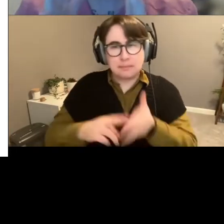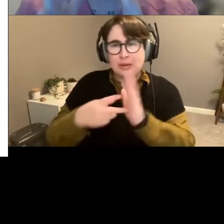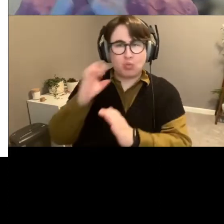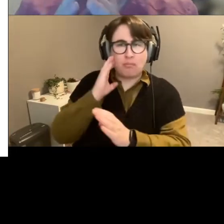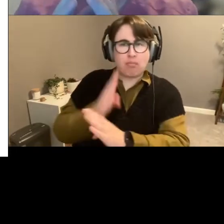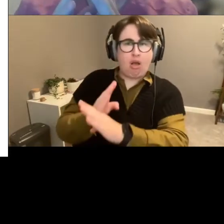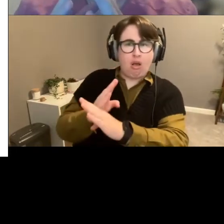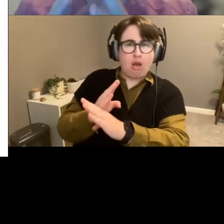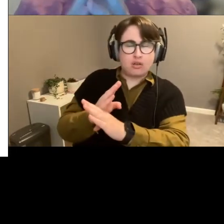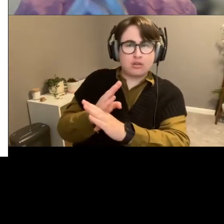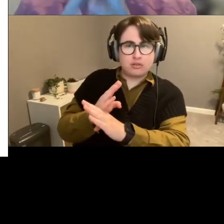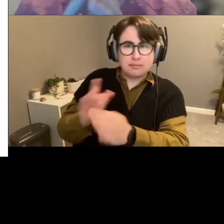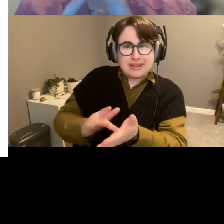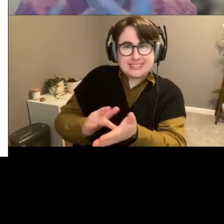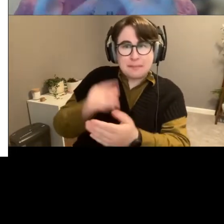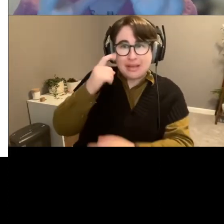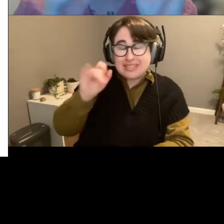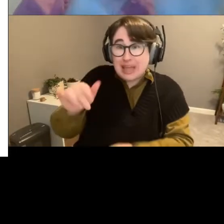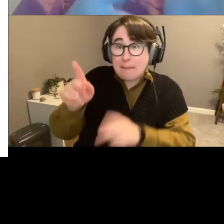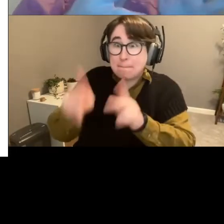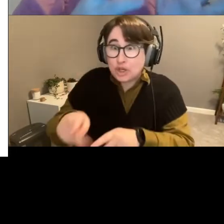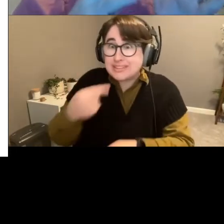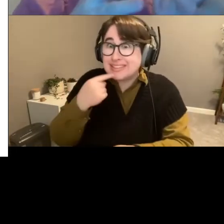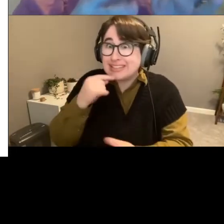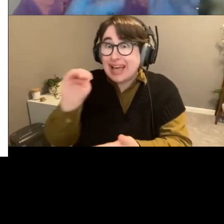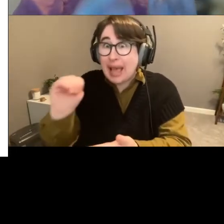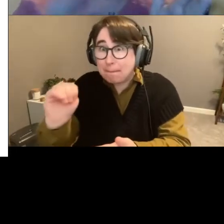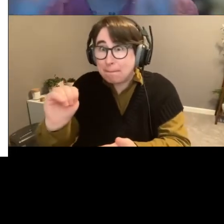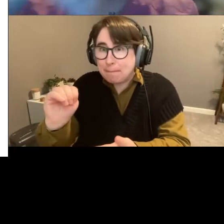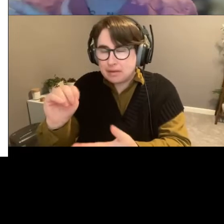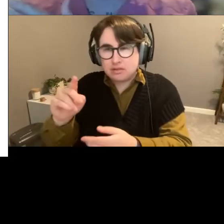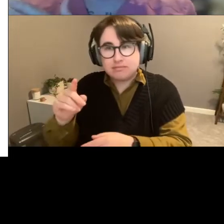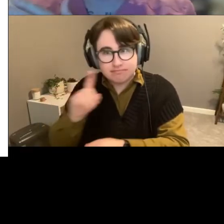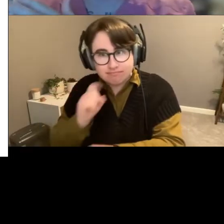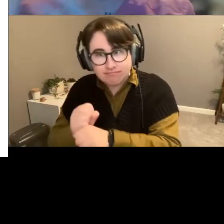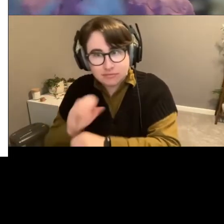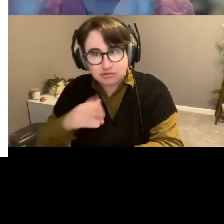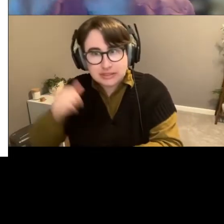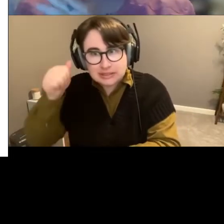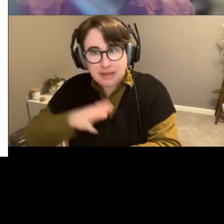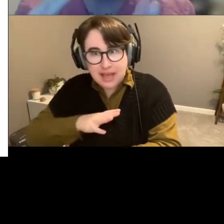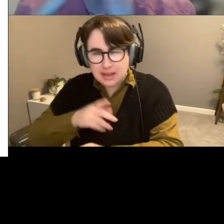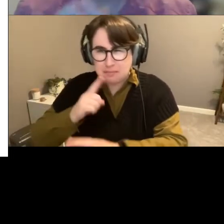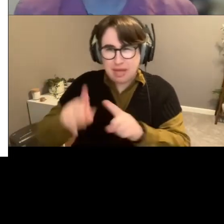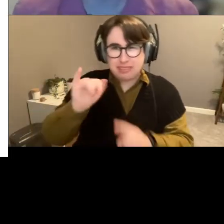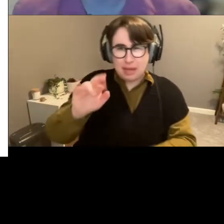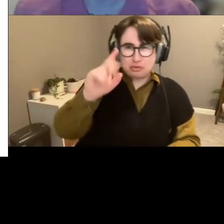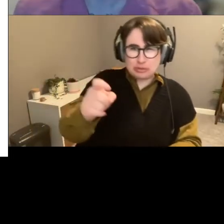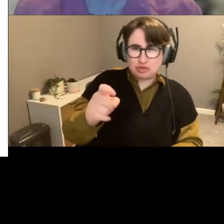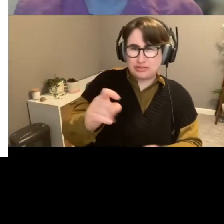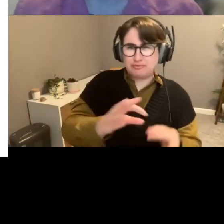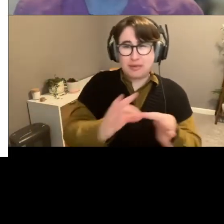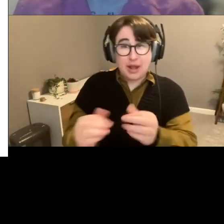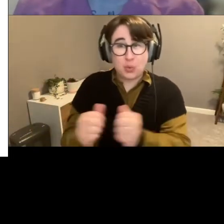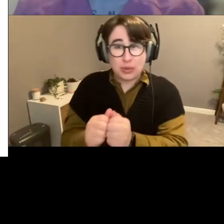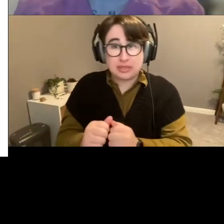is appropriate because this person's listed as this gender, and you're prescribing something that I don't think they should get.